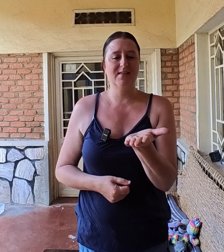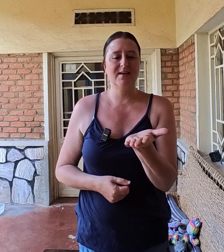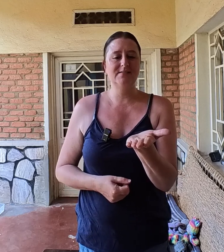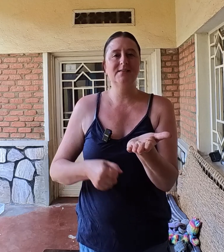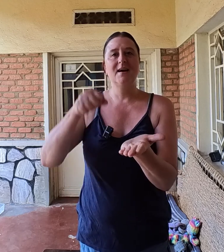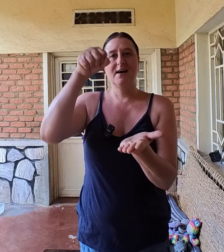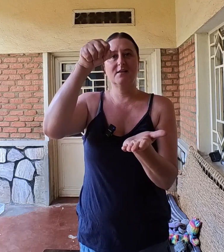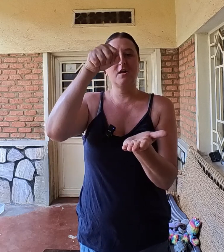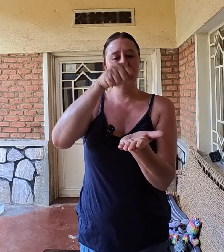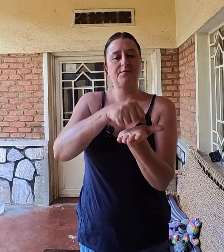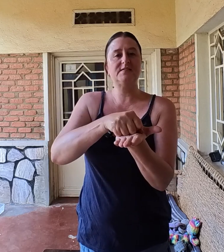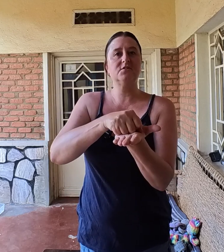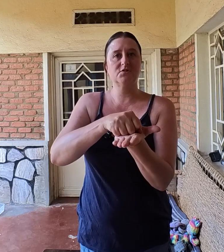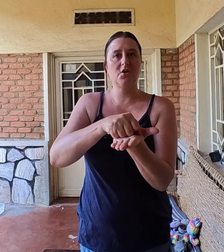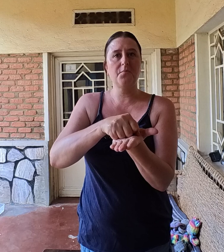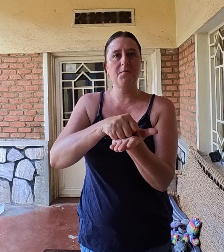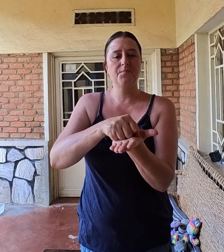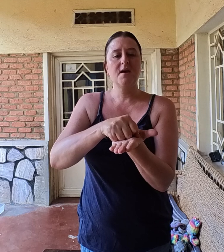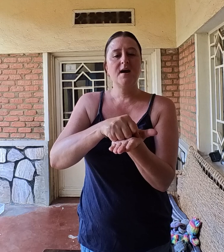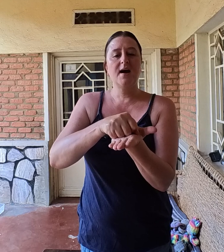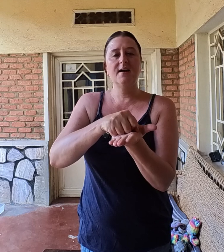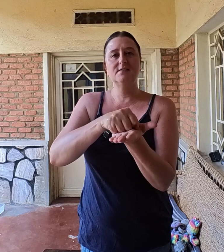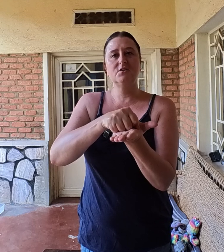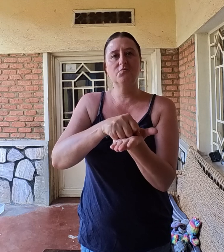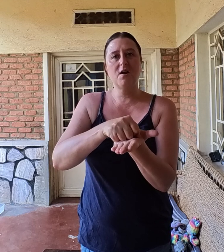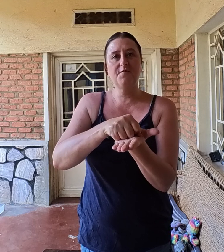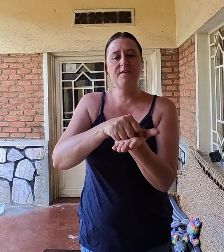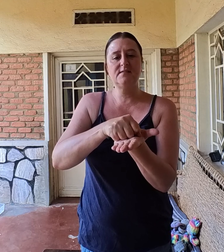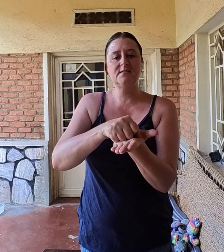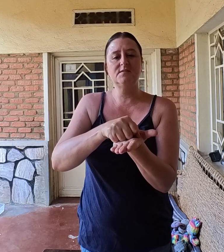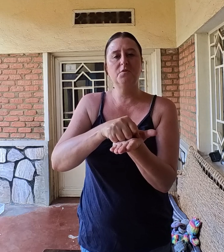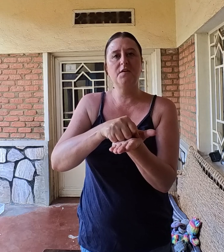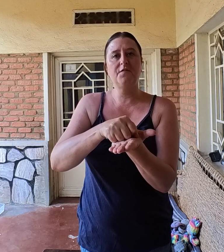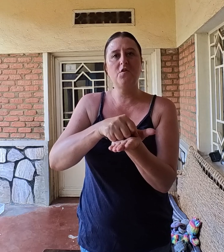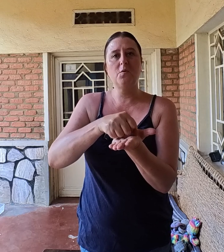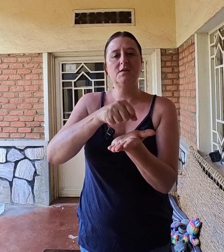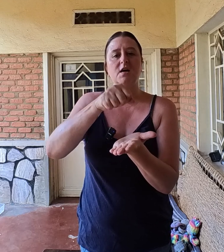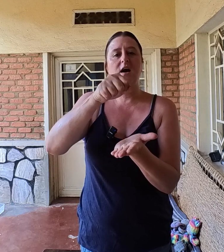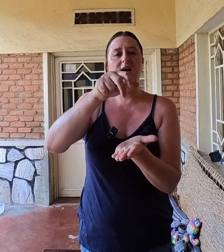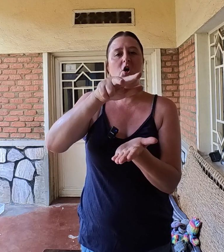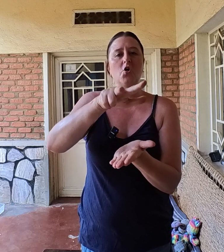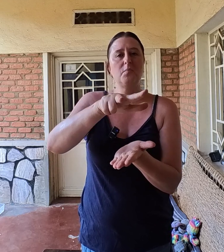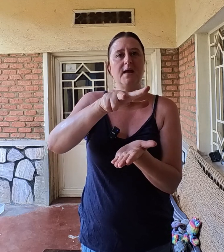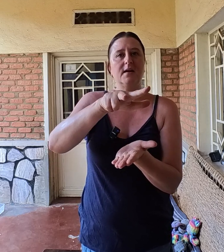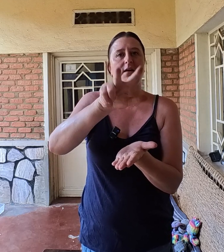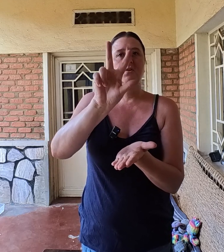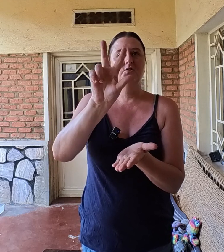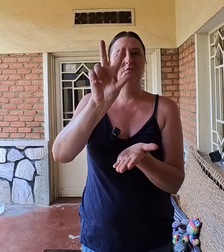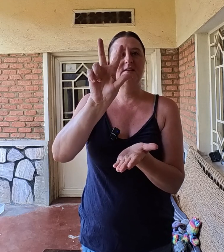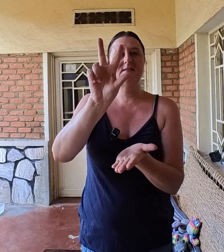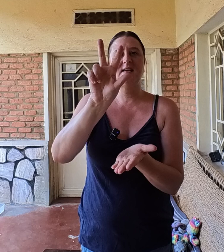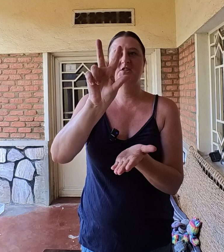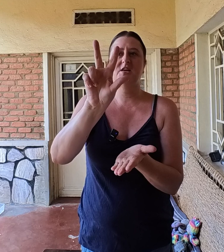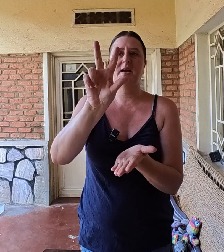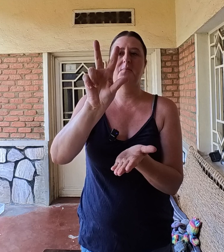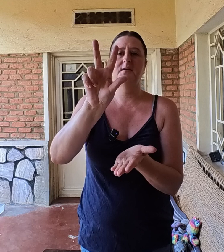like this, and a closed fist on top, and your right fist is moving forward and opening to this handshape.